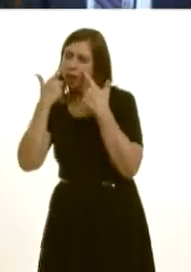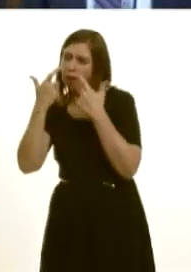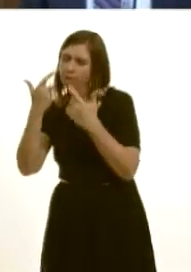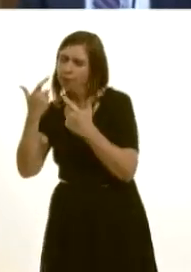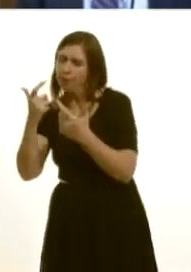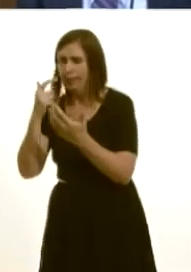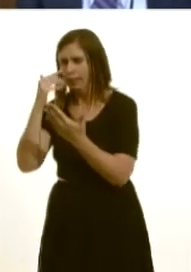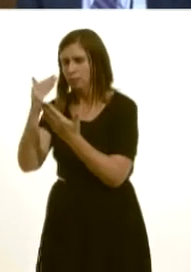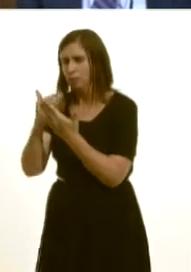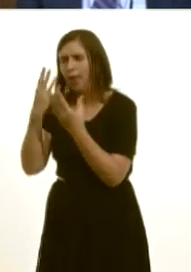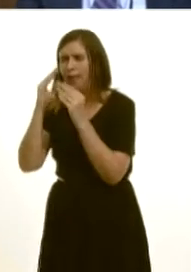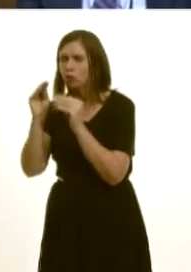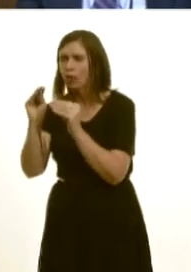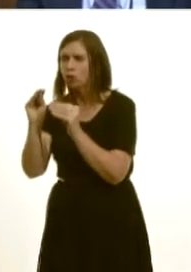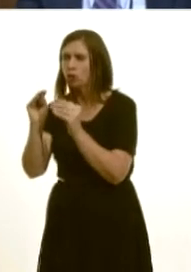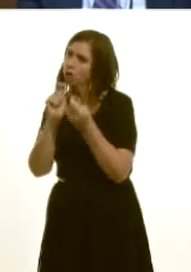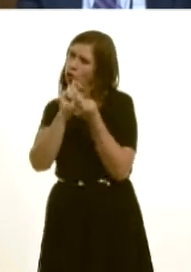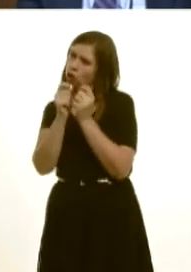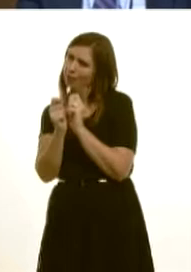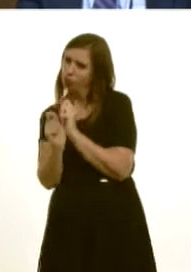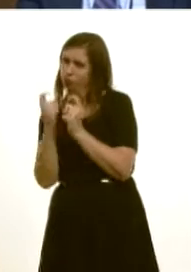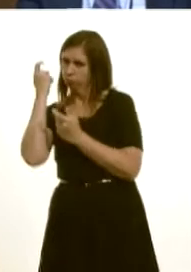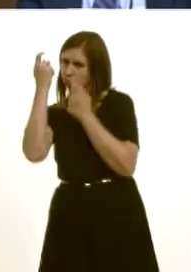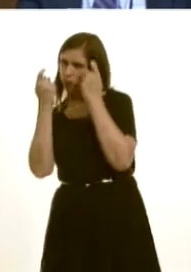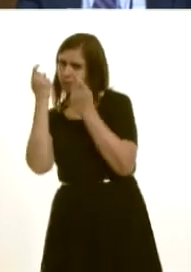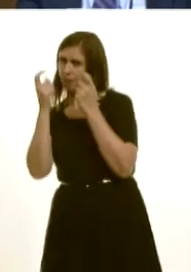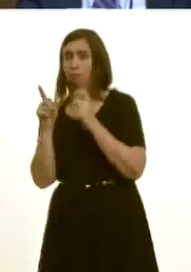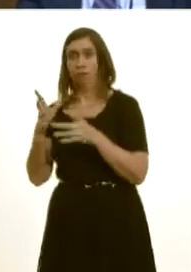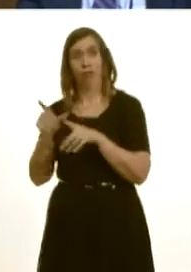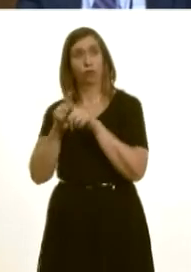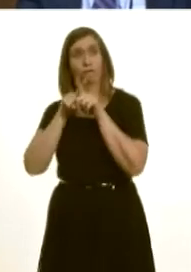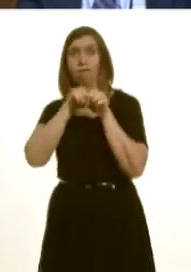changes to education provision. We would expect them to follow any existing guidance, but